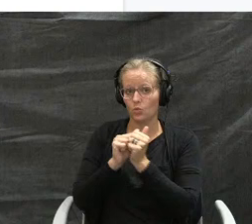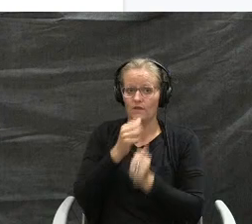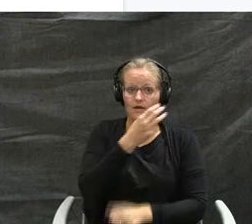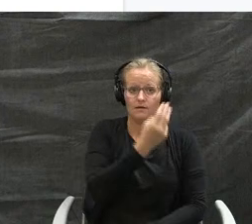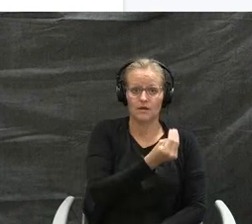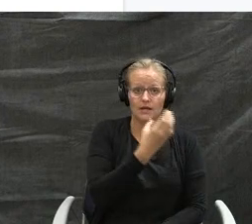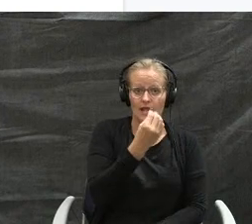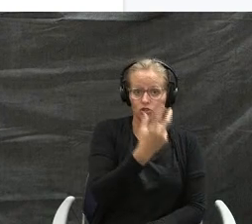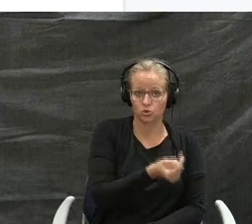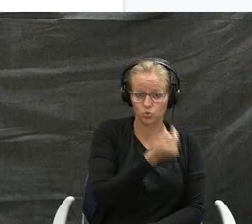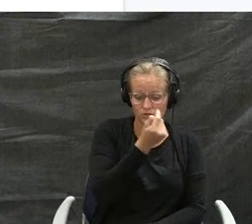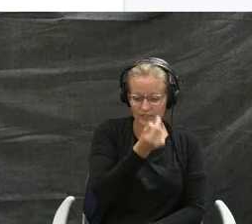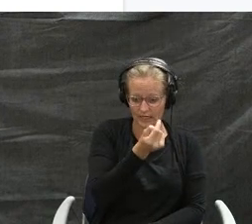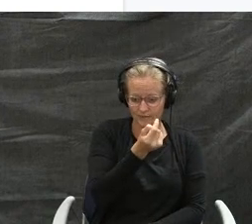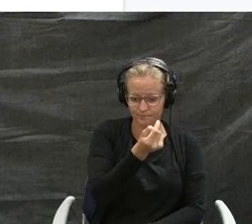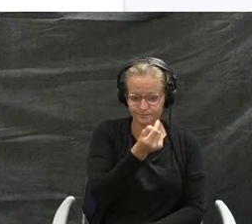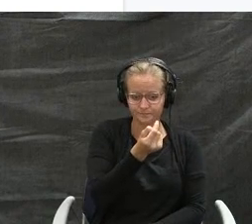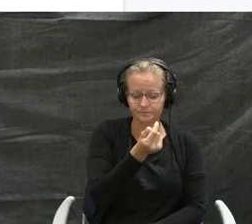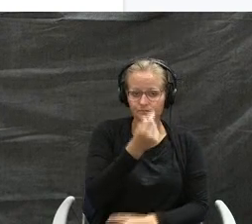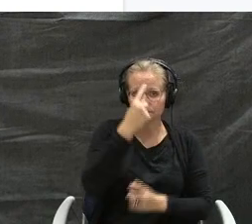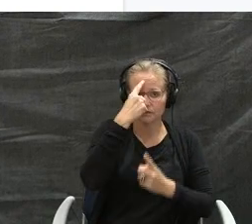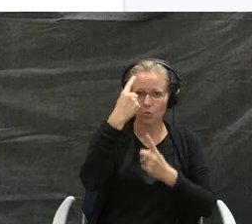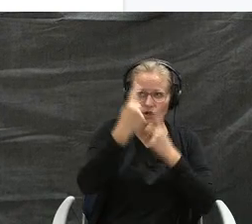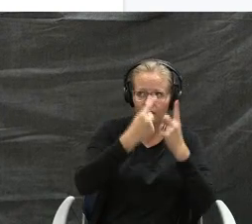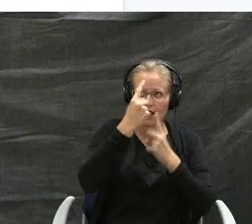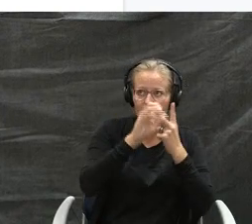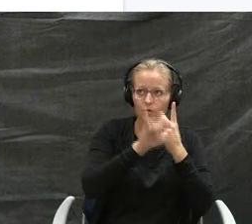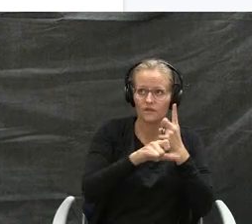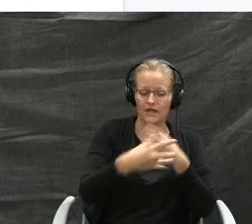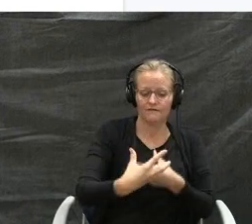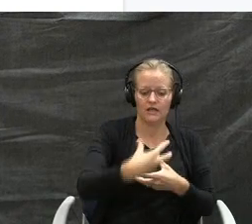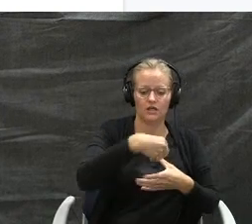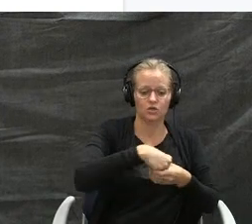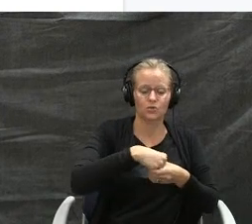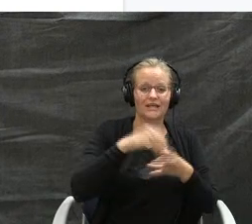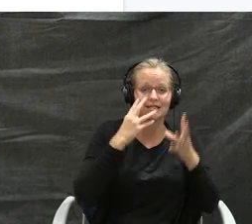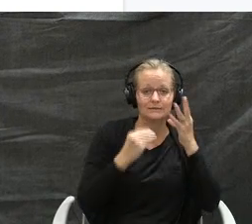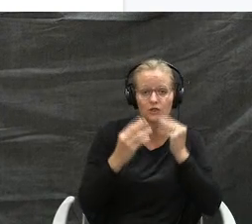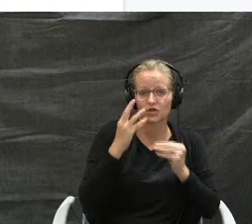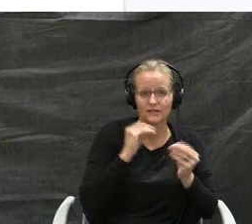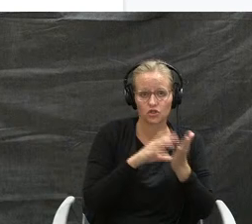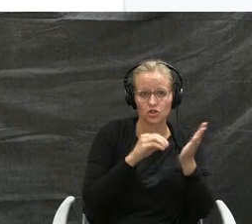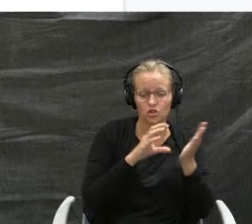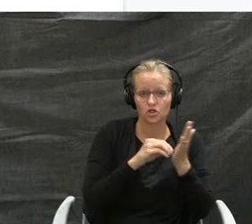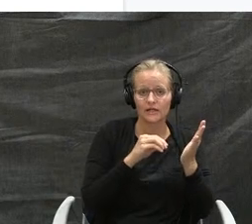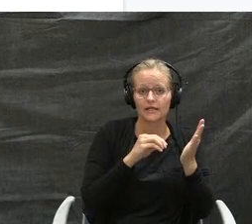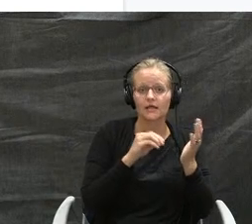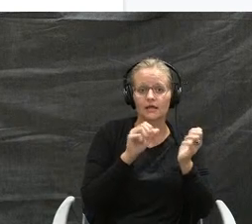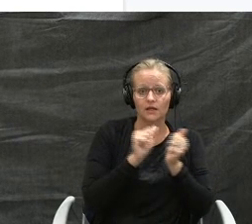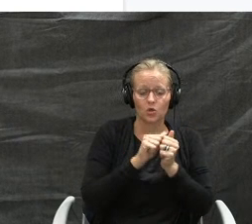two seas. Uhm, we thought about that as a way of including experiential learning experiences with social studies,